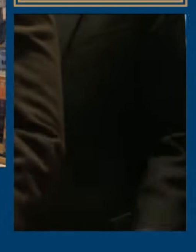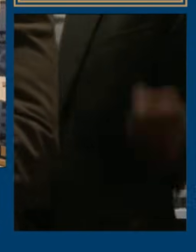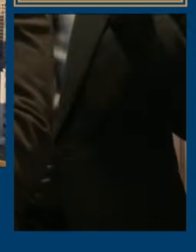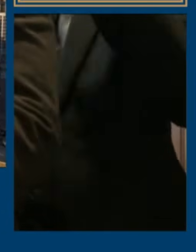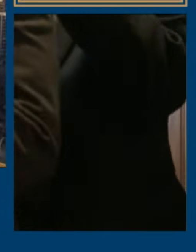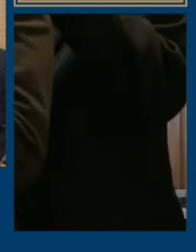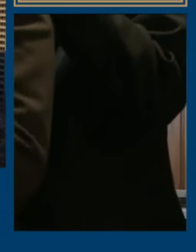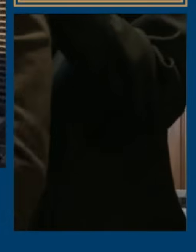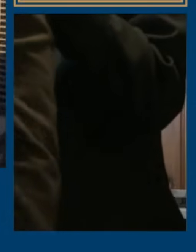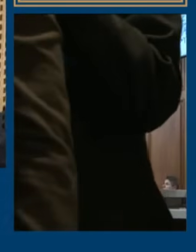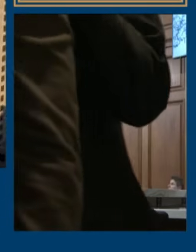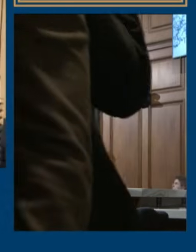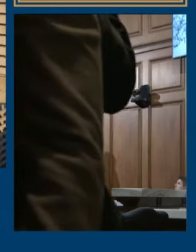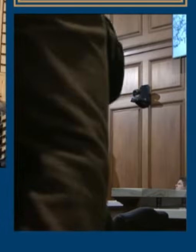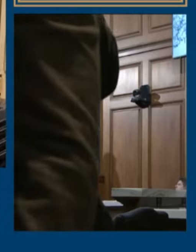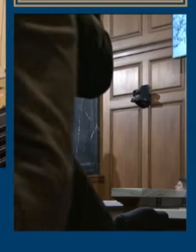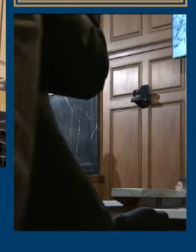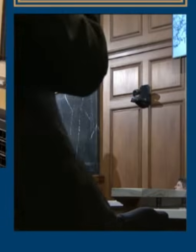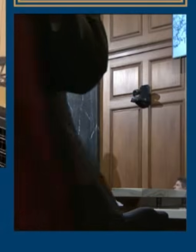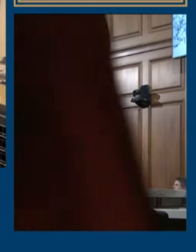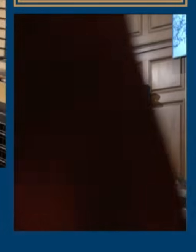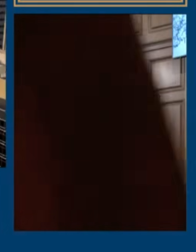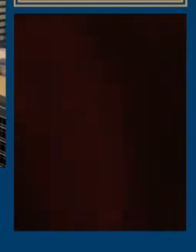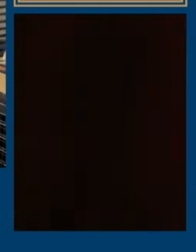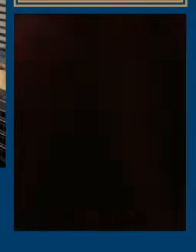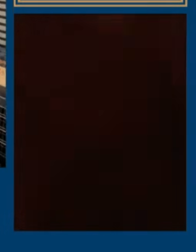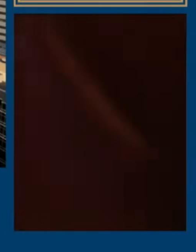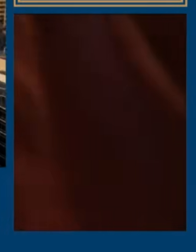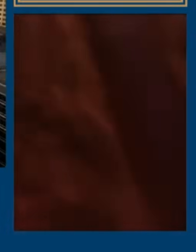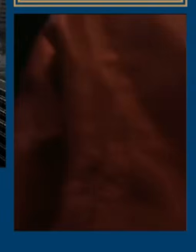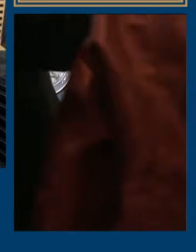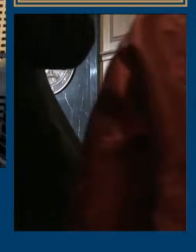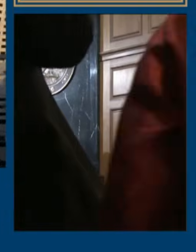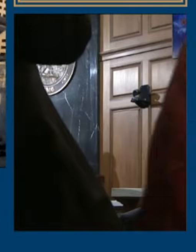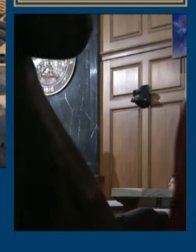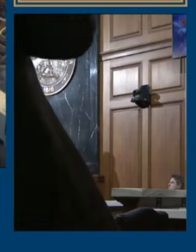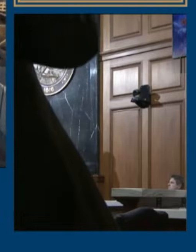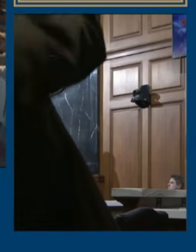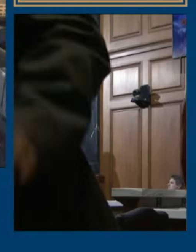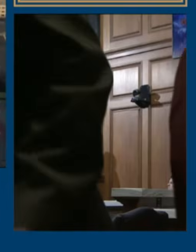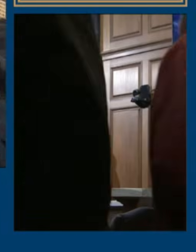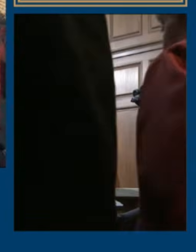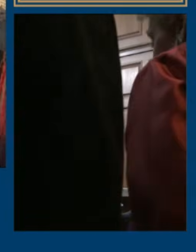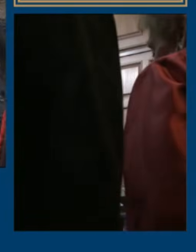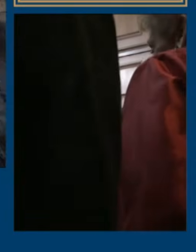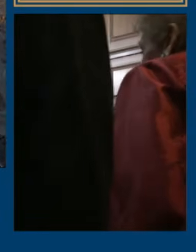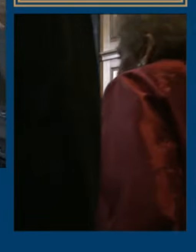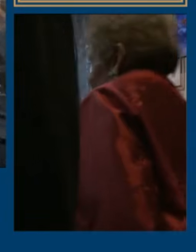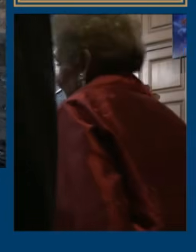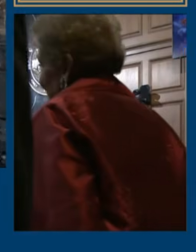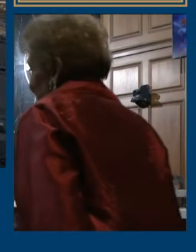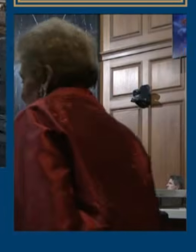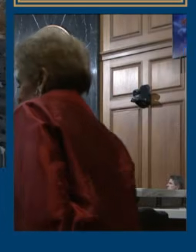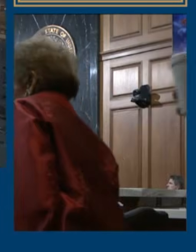WE'LL BEGIN WITH GOVERNOR MIKE BROWN, LIEUTENANT GOVERNOR MICAH BECKWITH, SENATE PRESIDENT PRO TEM